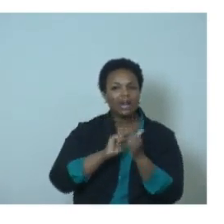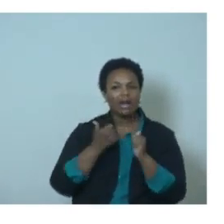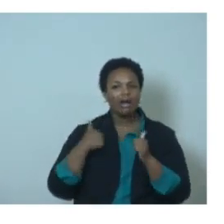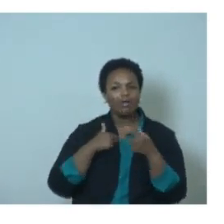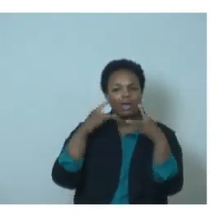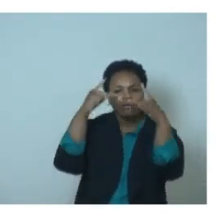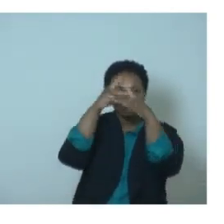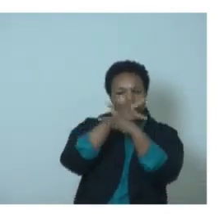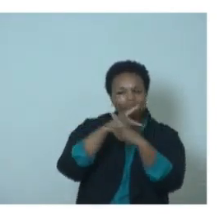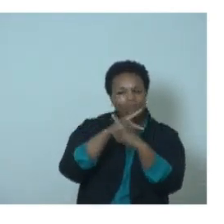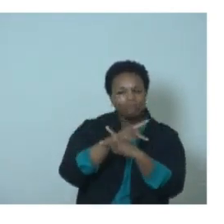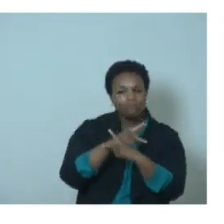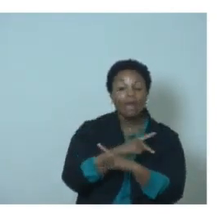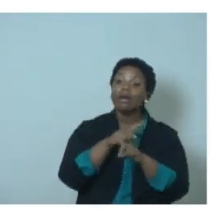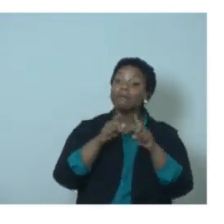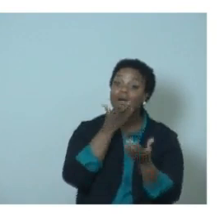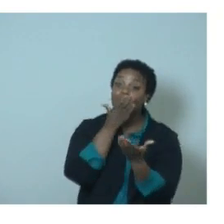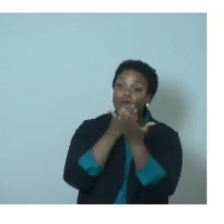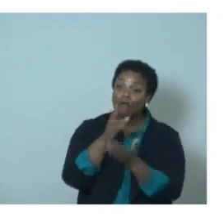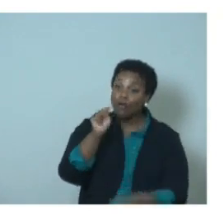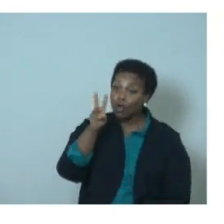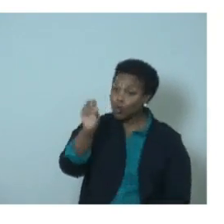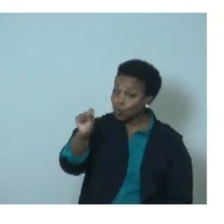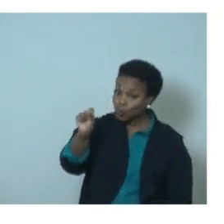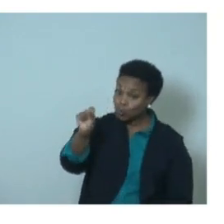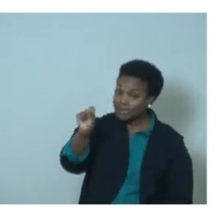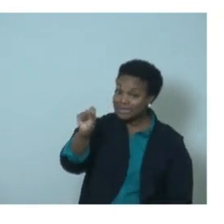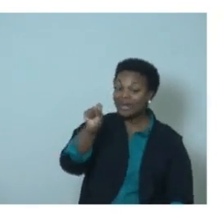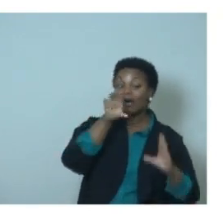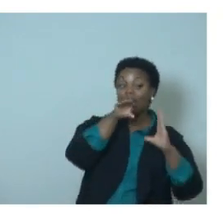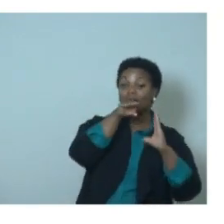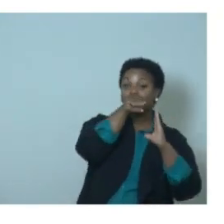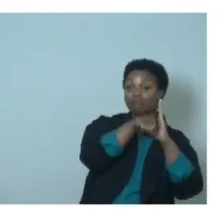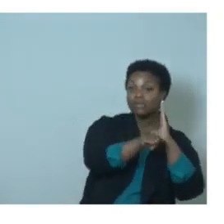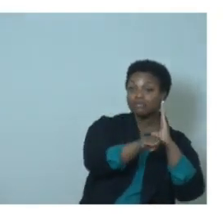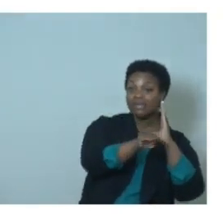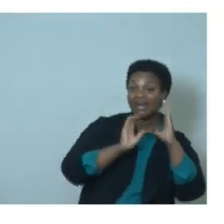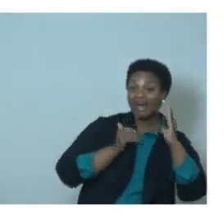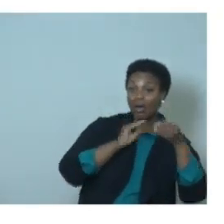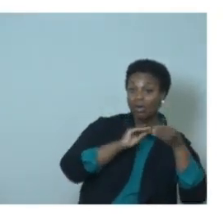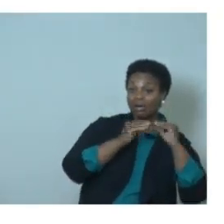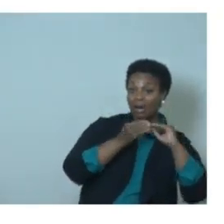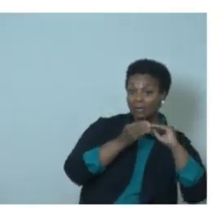I’LL BE BACK TO YOU WITH A LITTLE BIT MORE DETAIL ON HOW WE’RE DOING THAT IN SOME PROPOSED CHANGES.